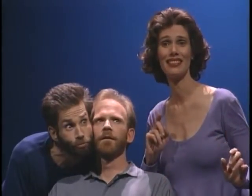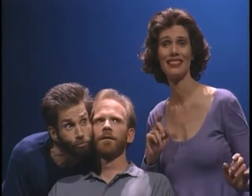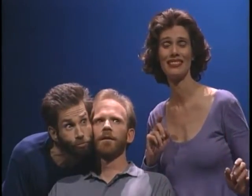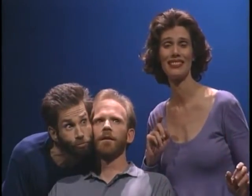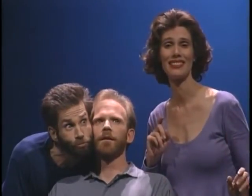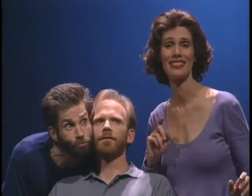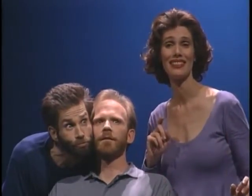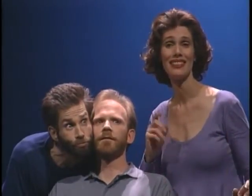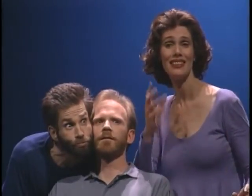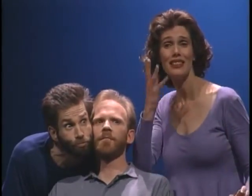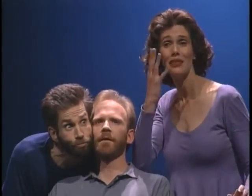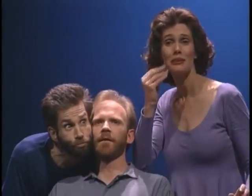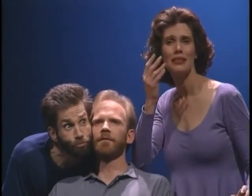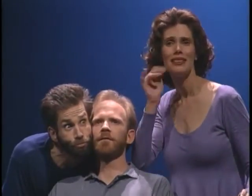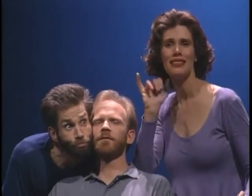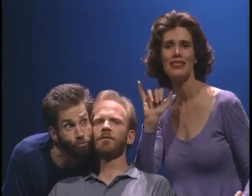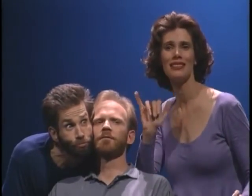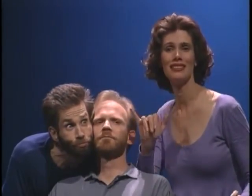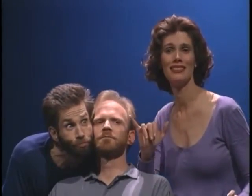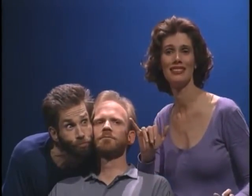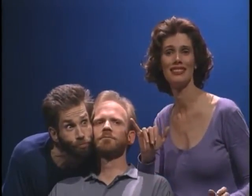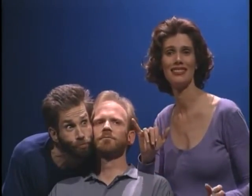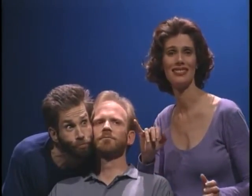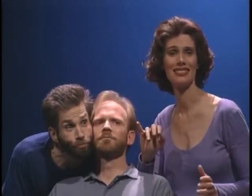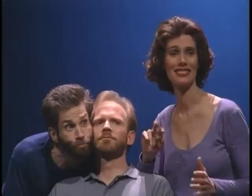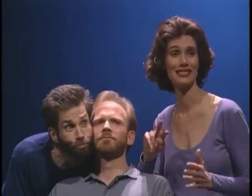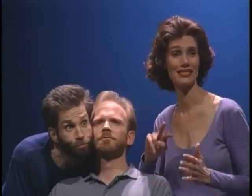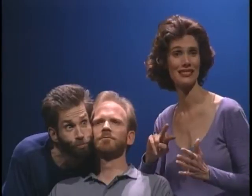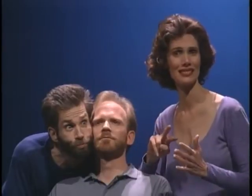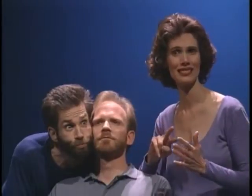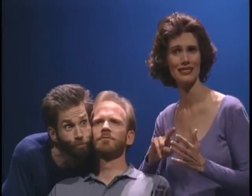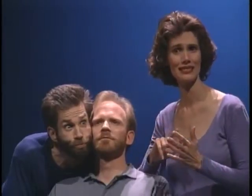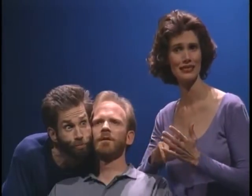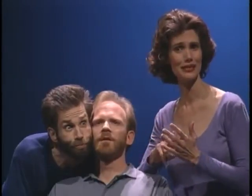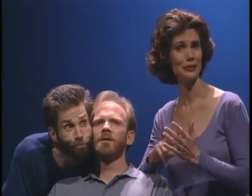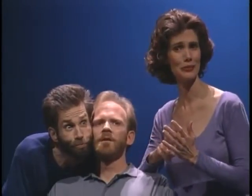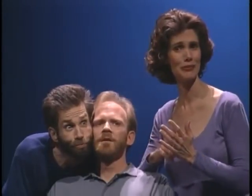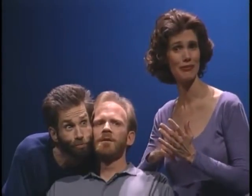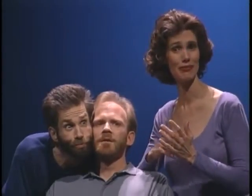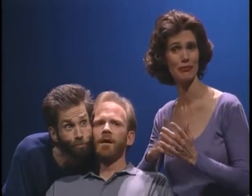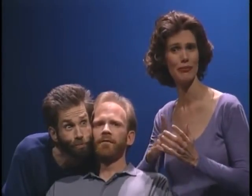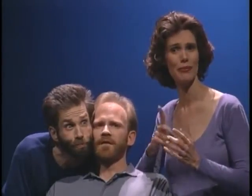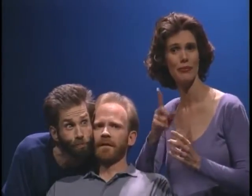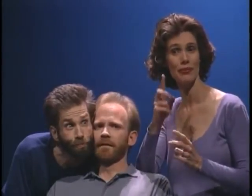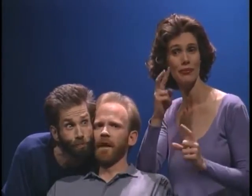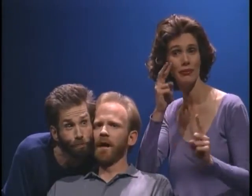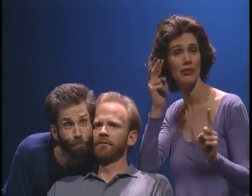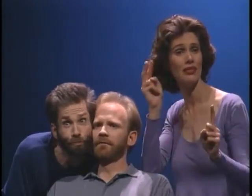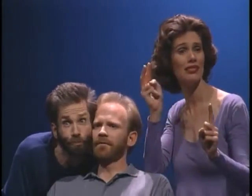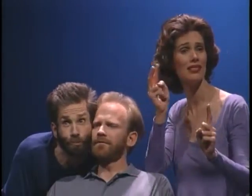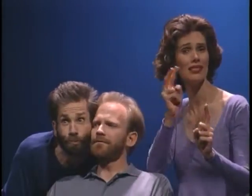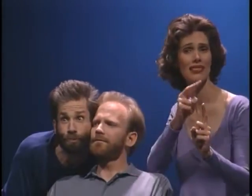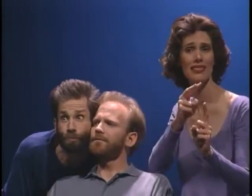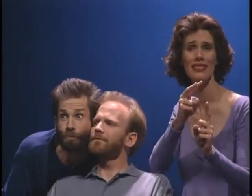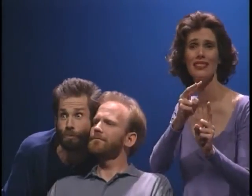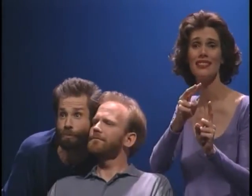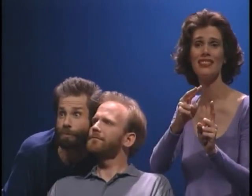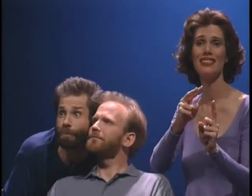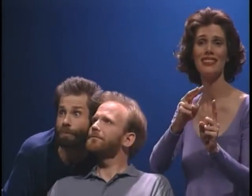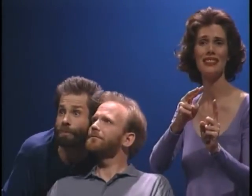it is the experience of seeing life